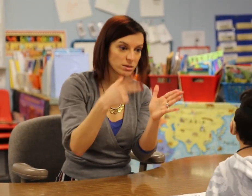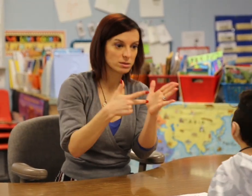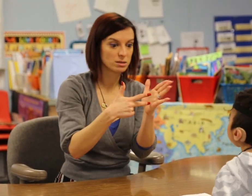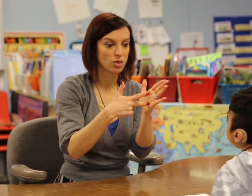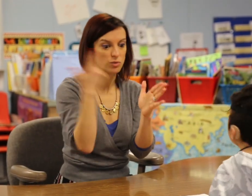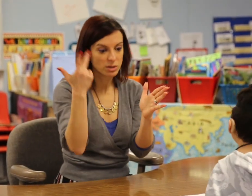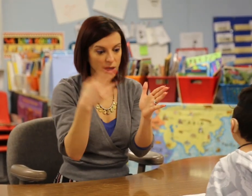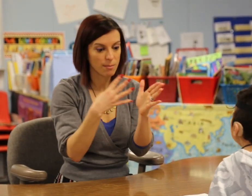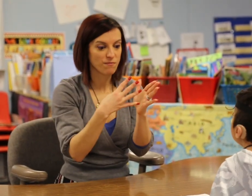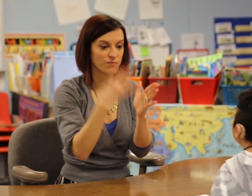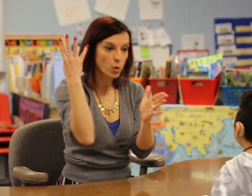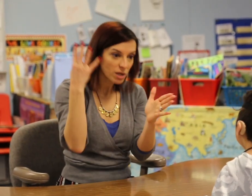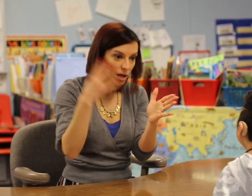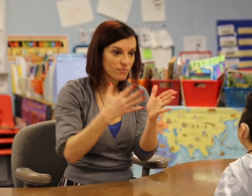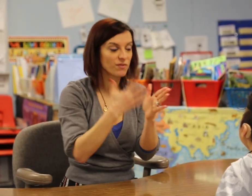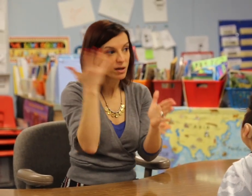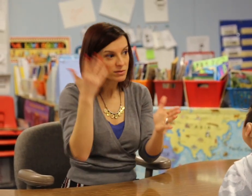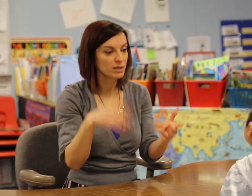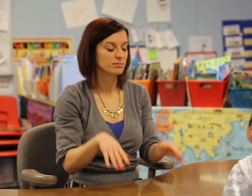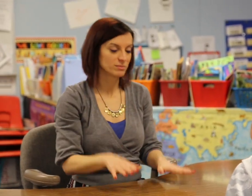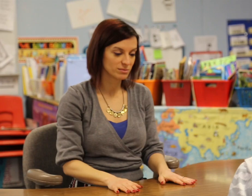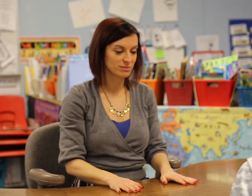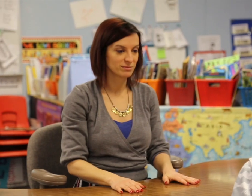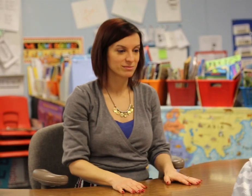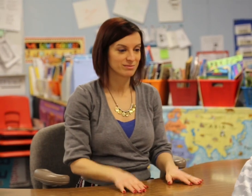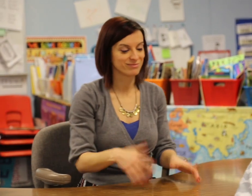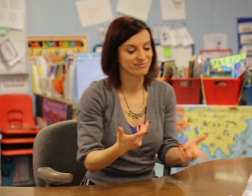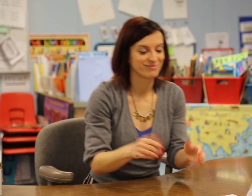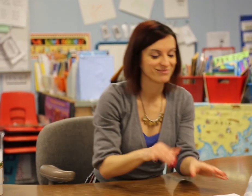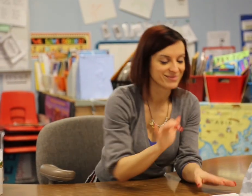would push into their classroom for their service minutes and it could be in